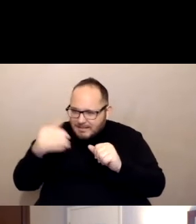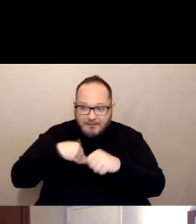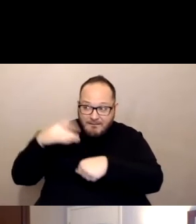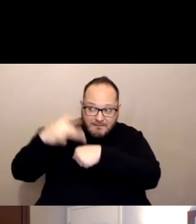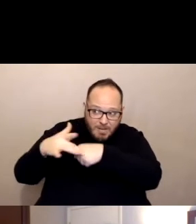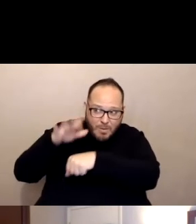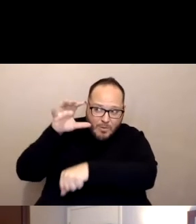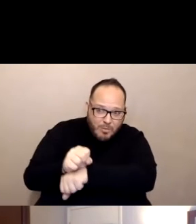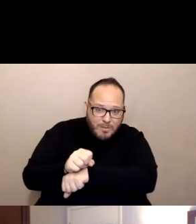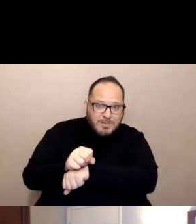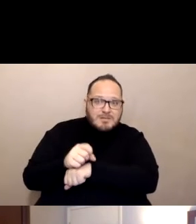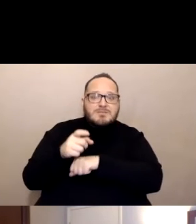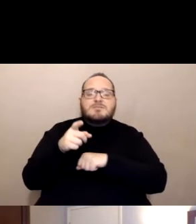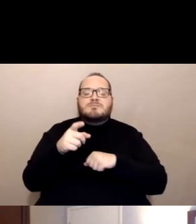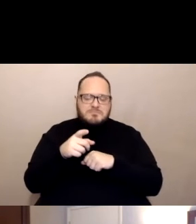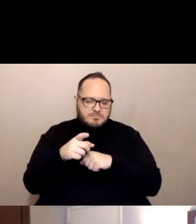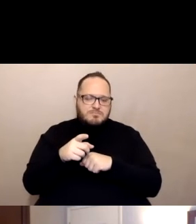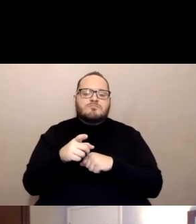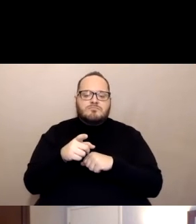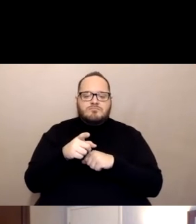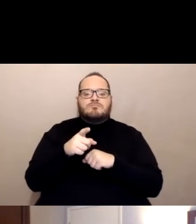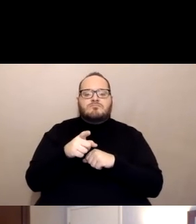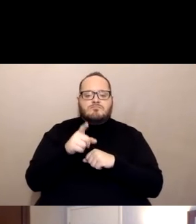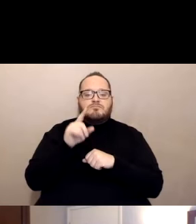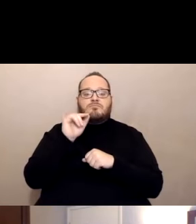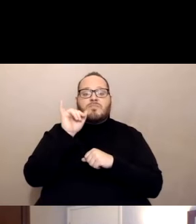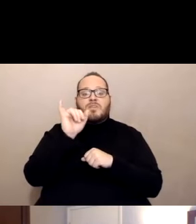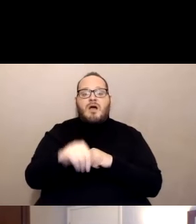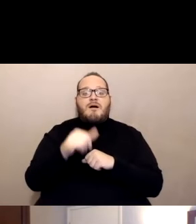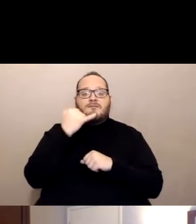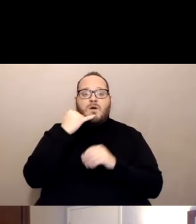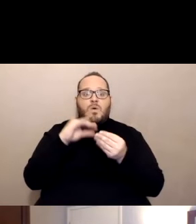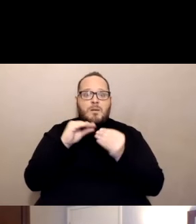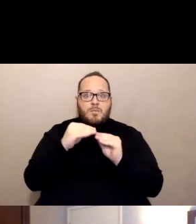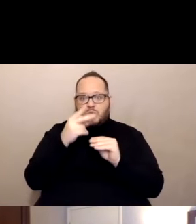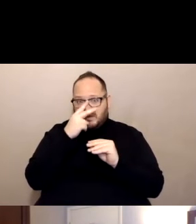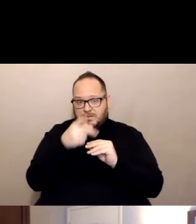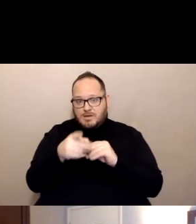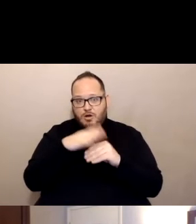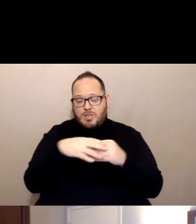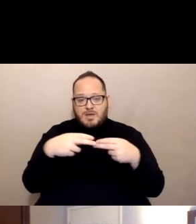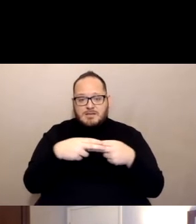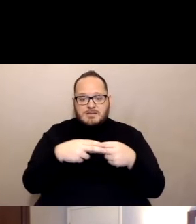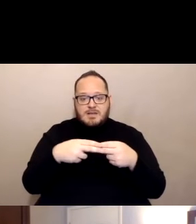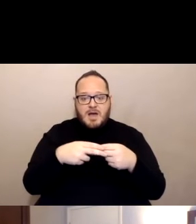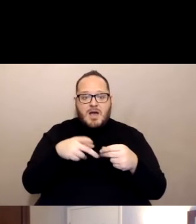and of note that the toll free hotline that you see there on that slide has a language availability